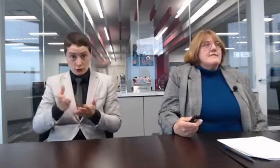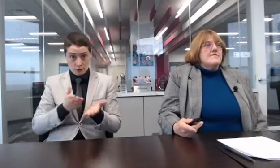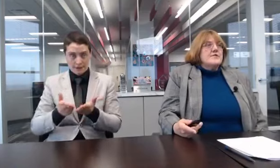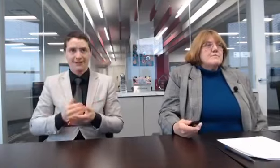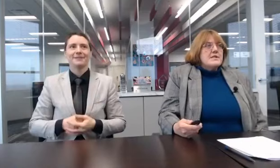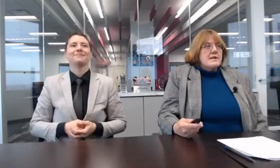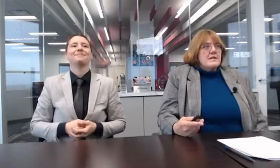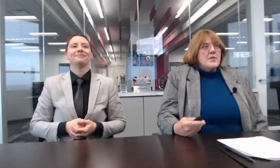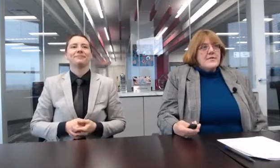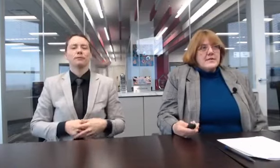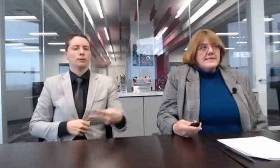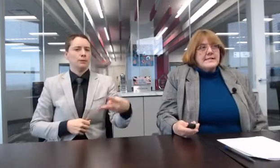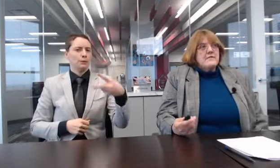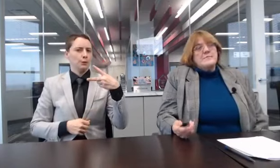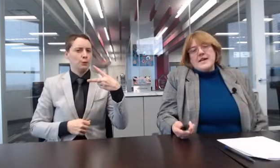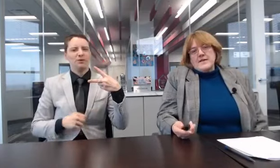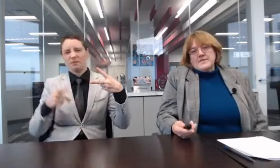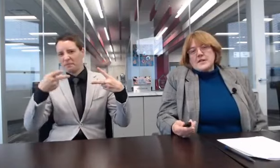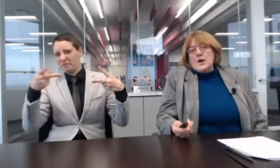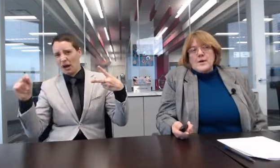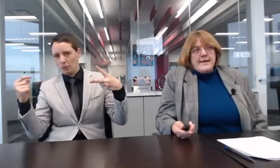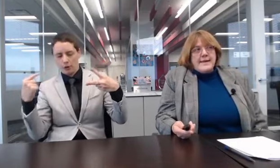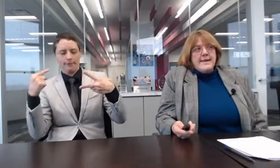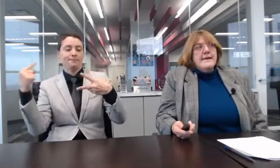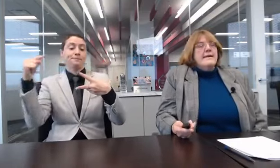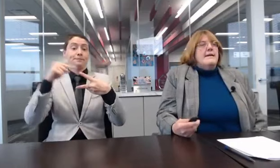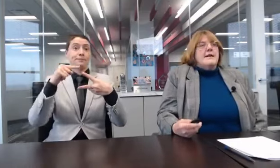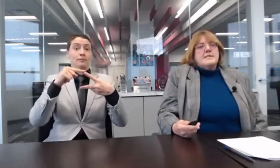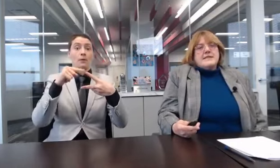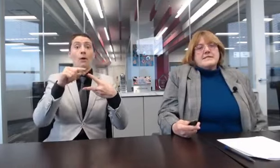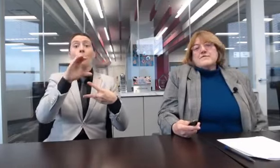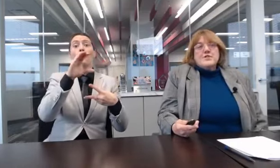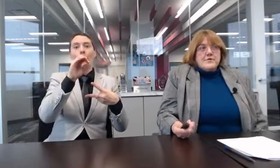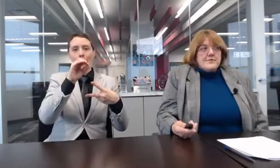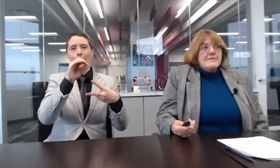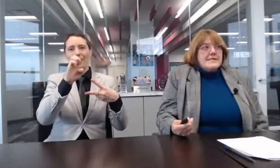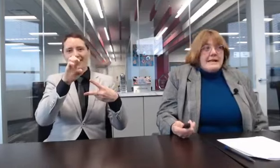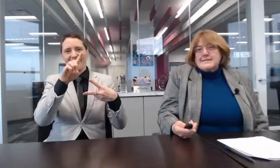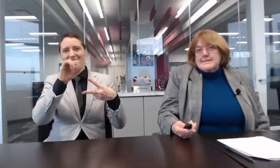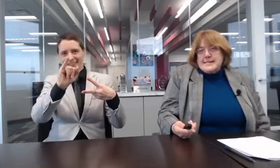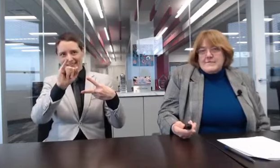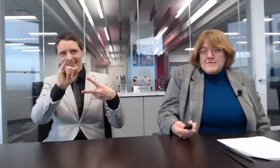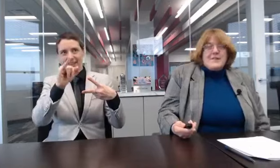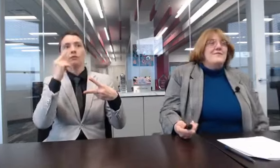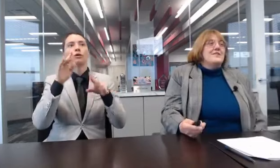The first one on the list here, we have the C/OEDI. And that's for children, and has the C in front of it.